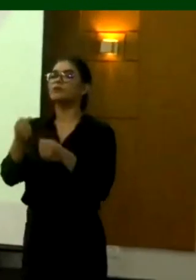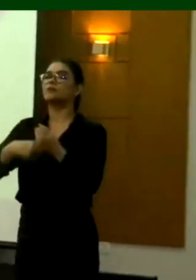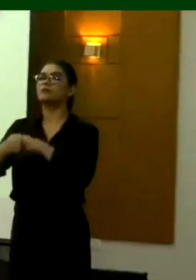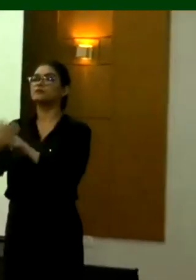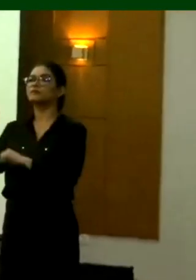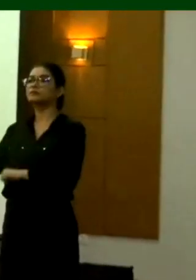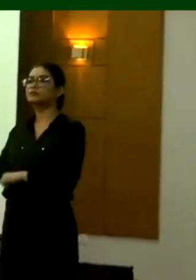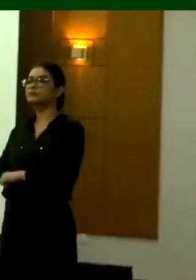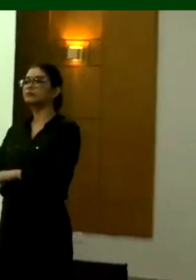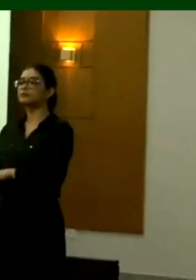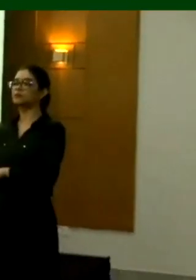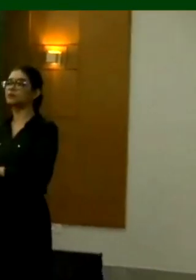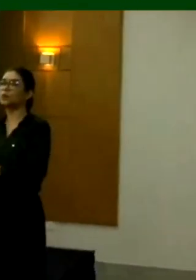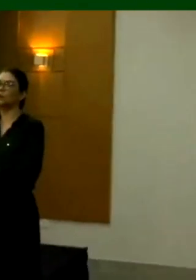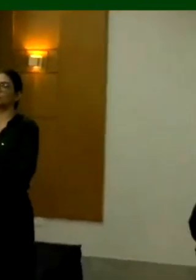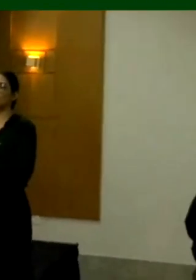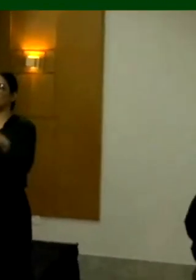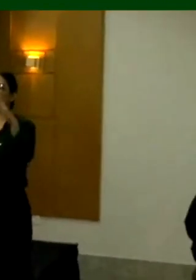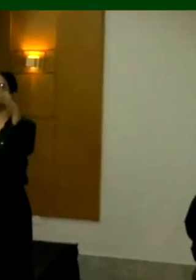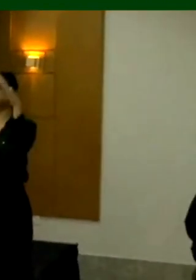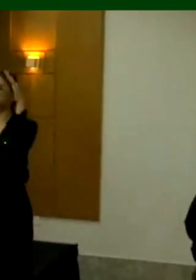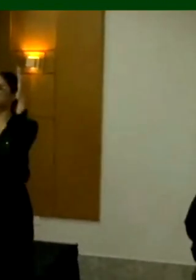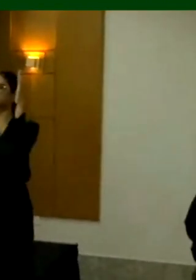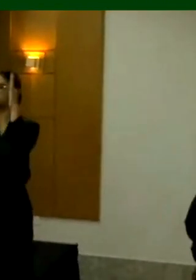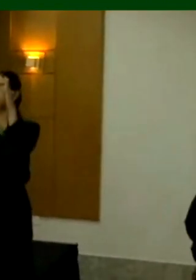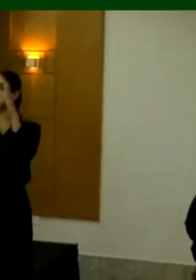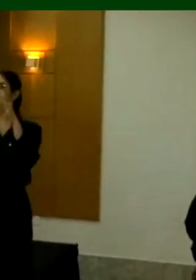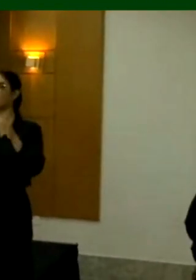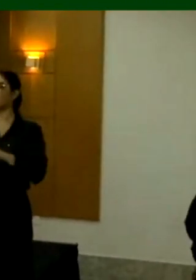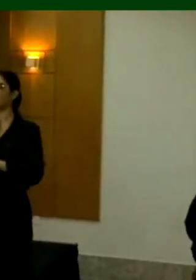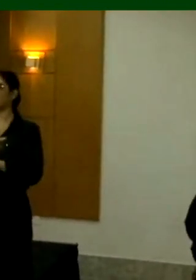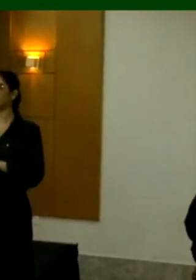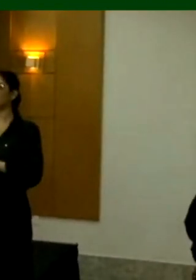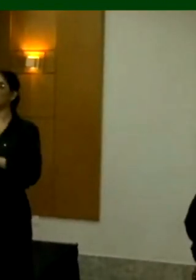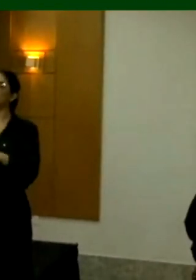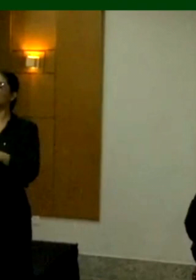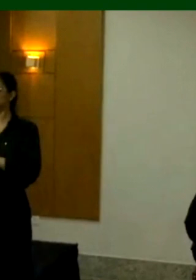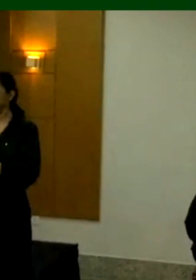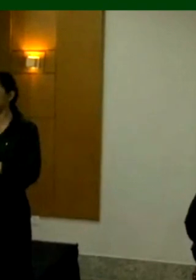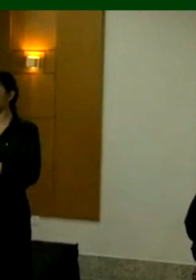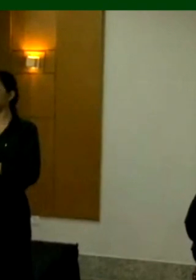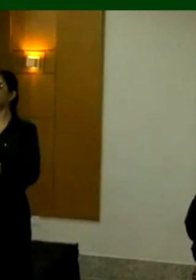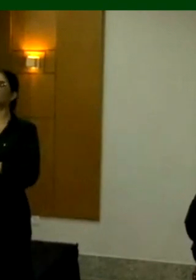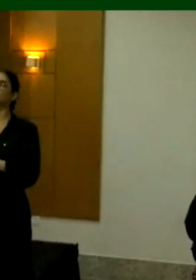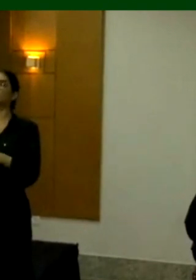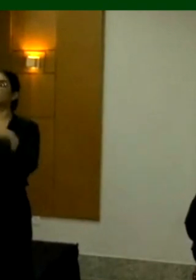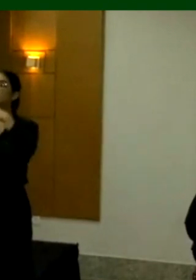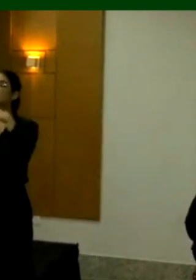the top of my career as a professor at the Institute of Science, I work at the faculty of meteorology